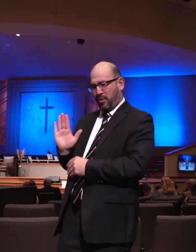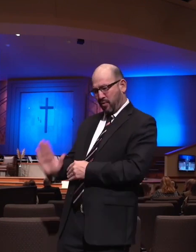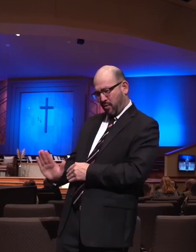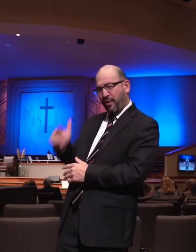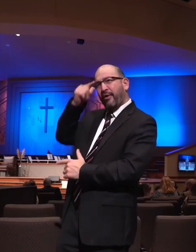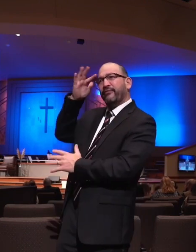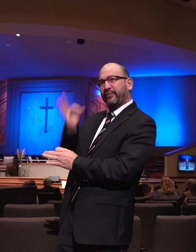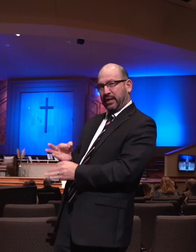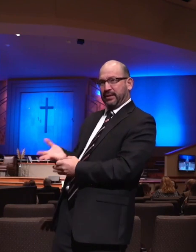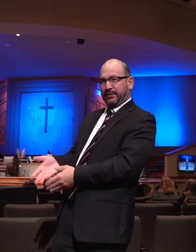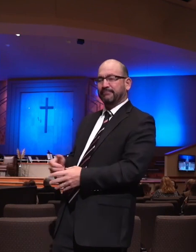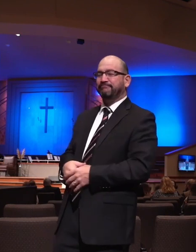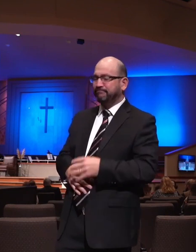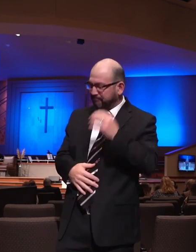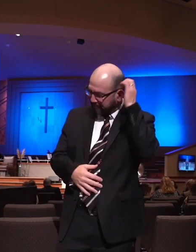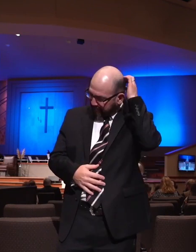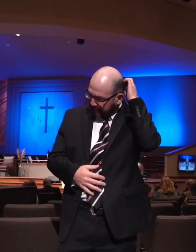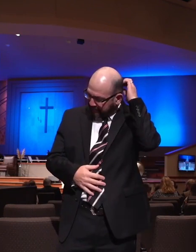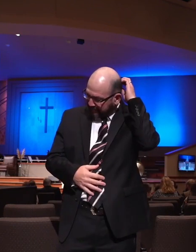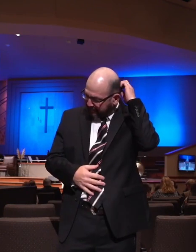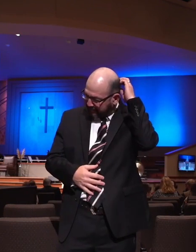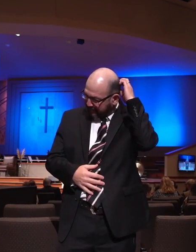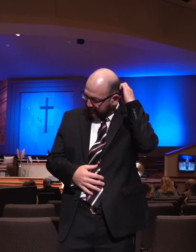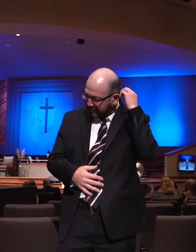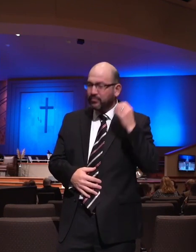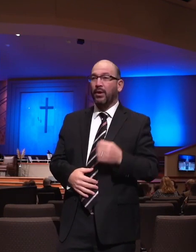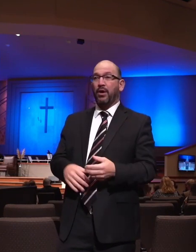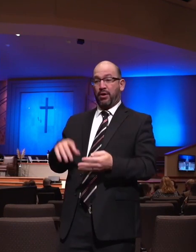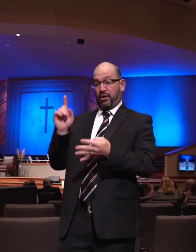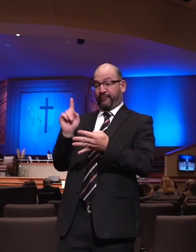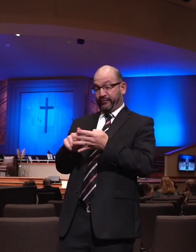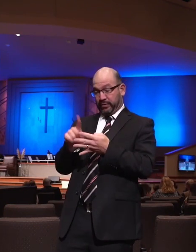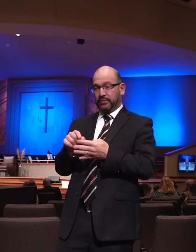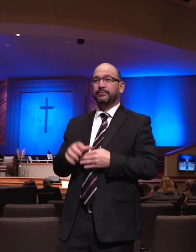that I got from this that I think will be a really help number one